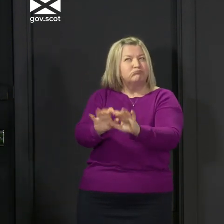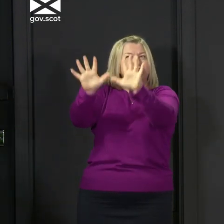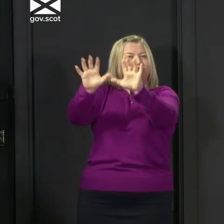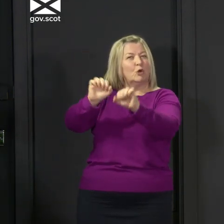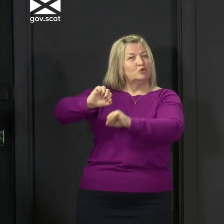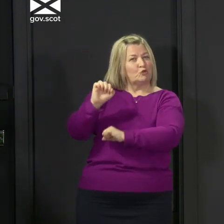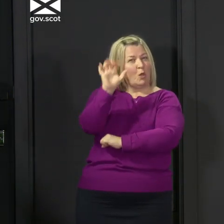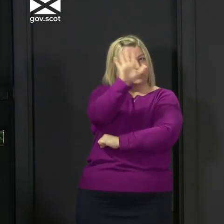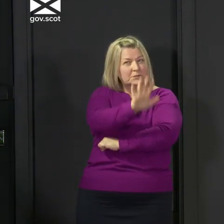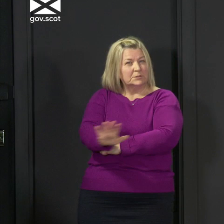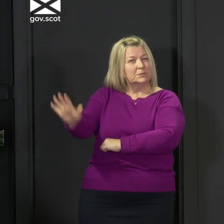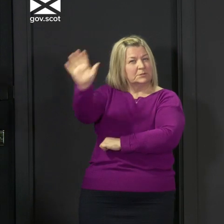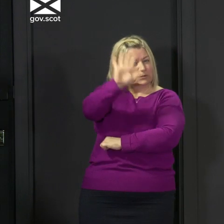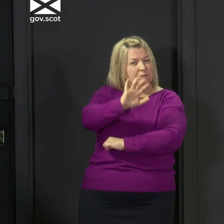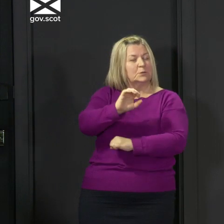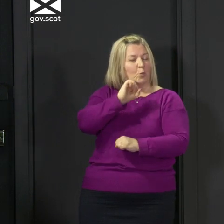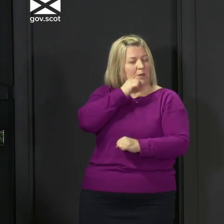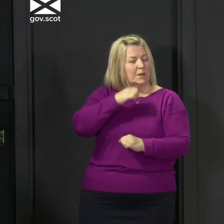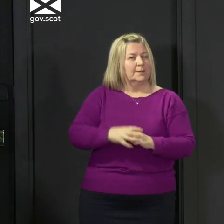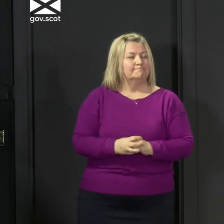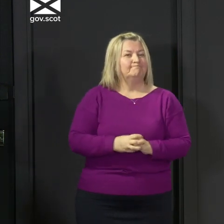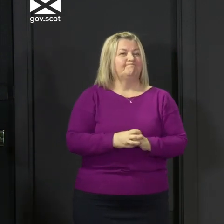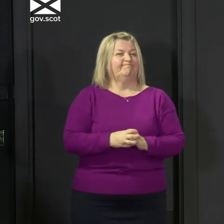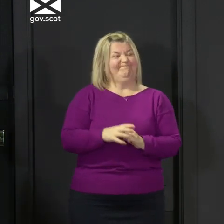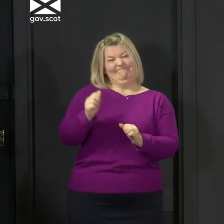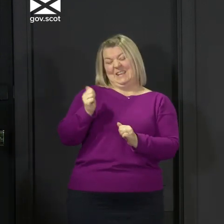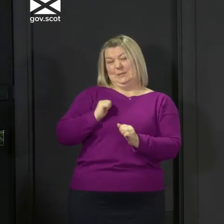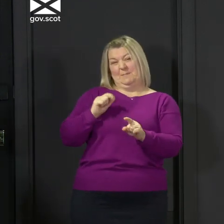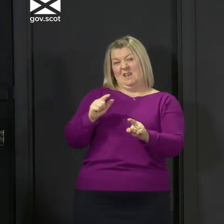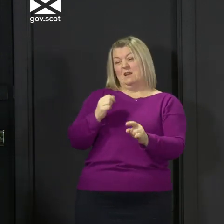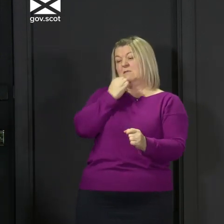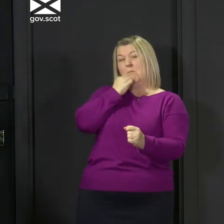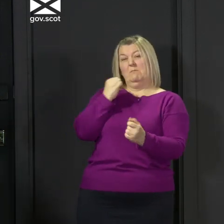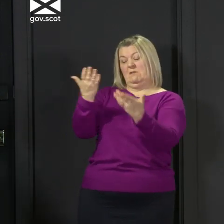We expect that these figures will confirm the trend, that we have seen over the last